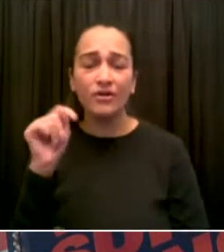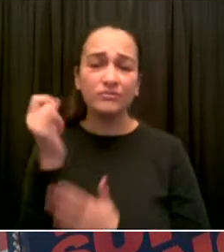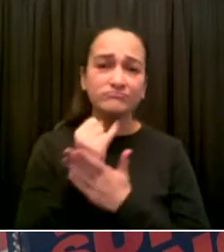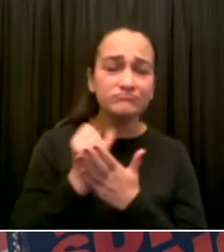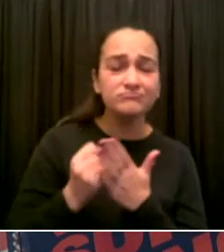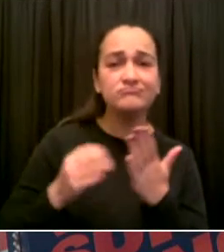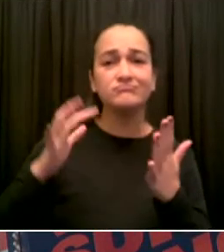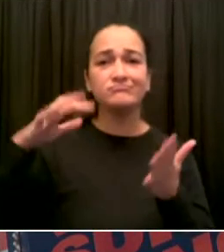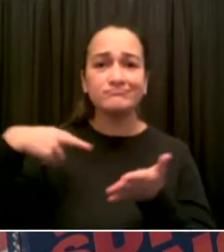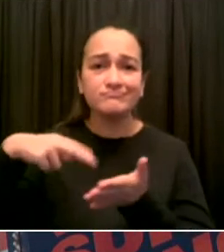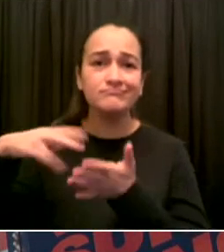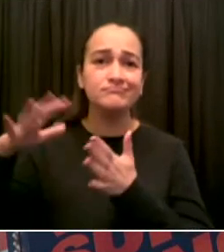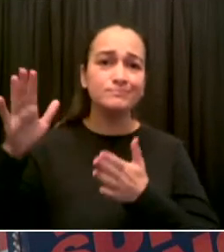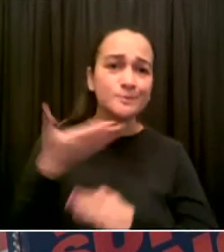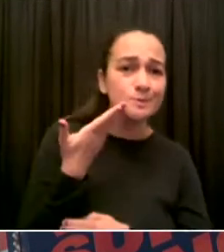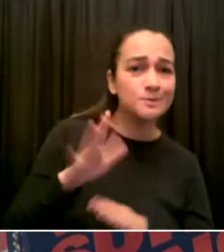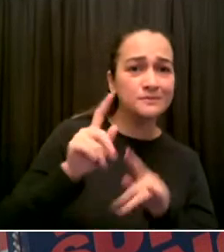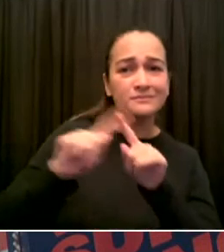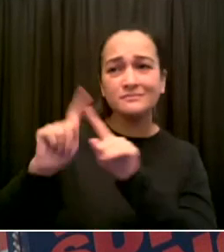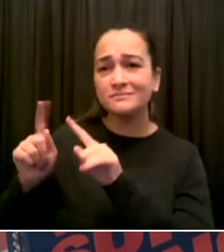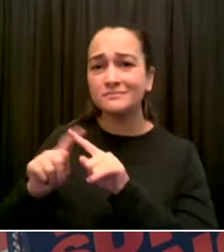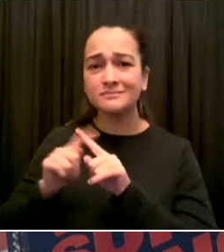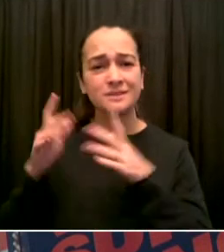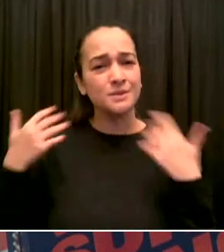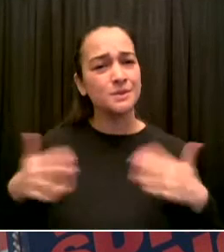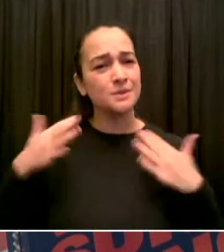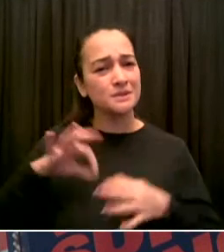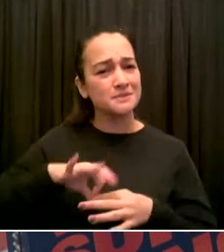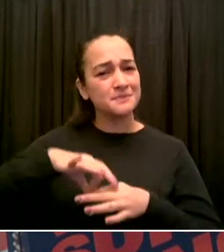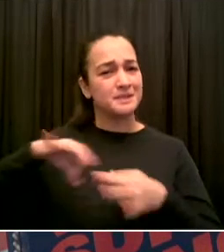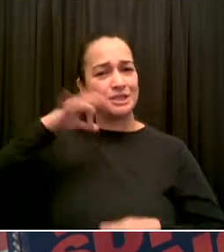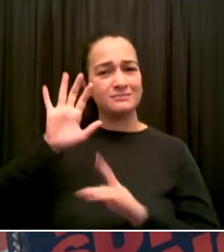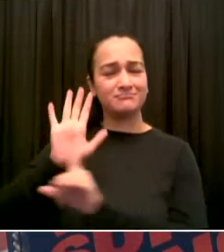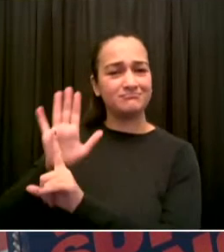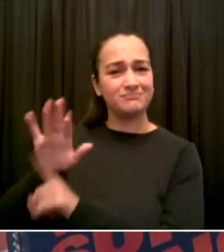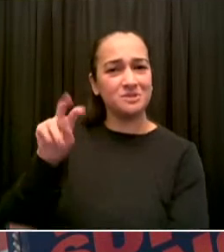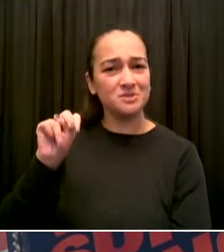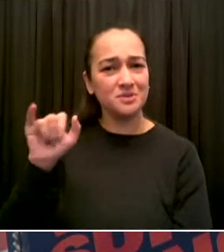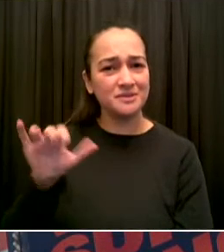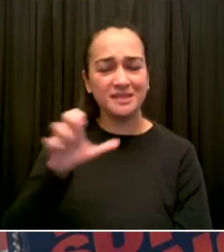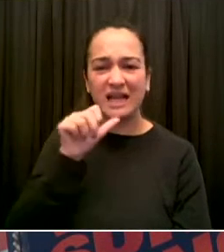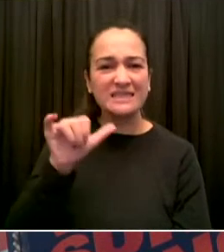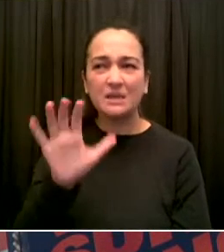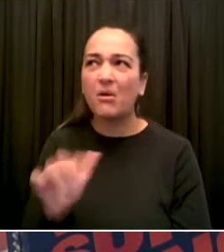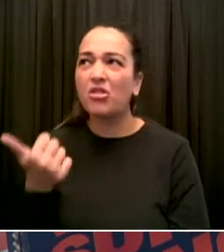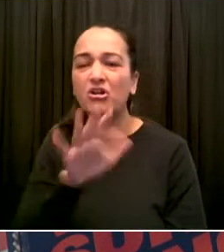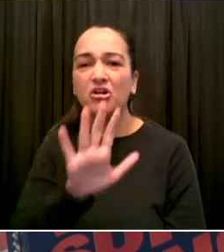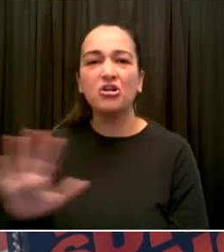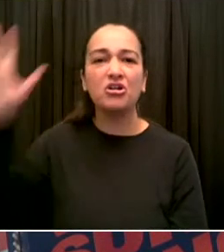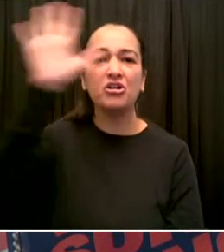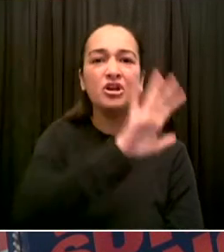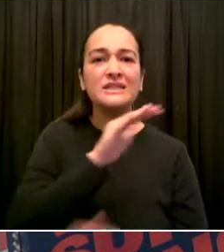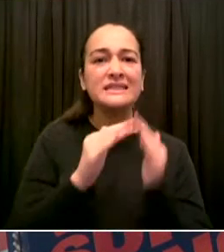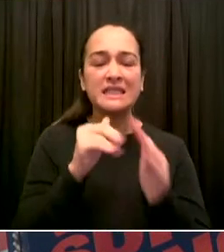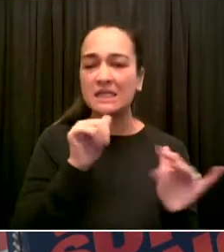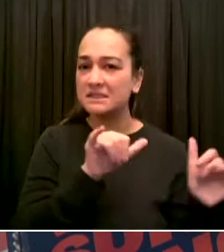CAPITAL. WE EXPRESSED THE LIFE, ENERGY, THE DIVERSITY AND SPIRIT OF NEW YORK CITY IS IN OUR HEART AND SOUL.